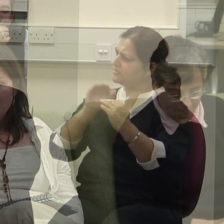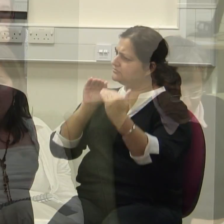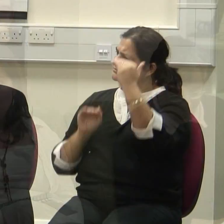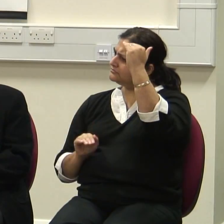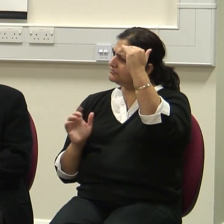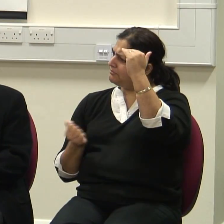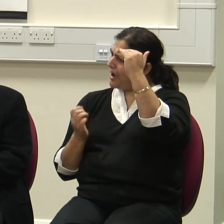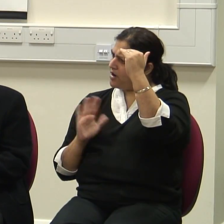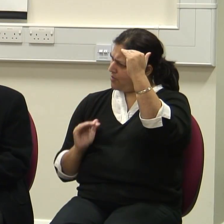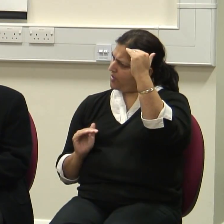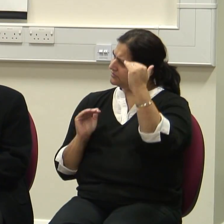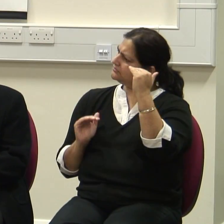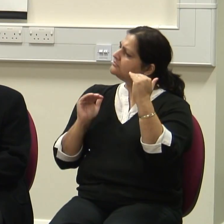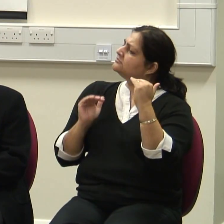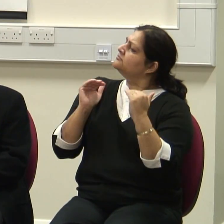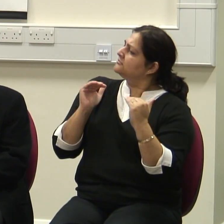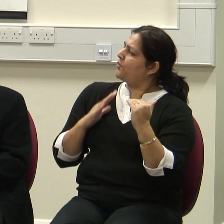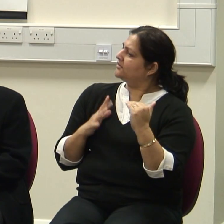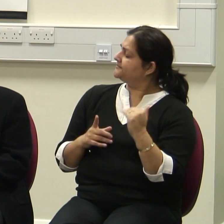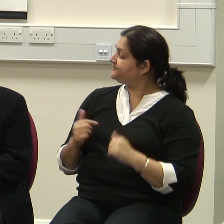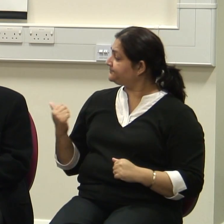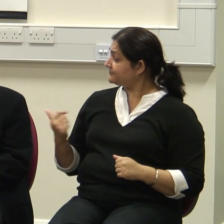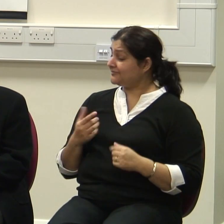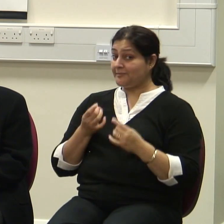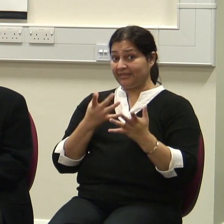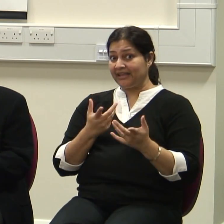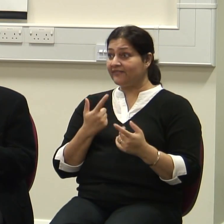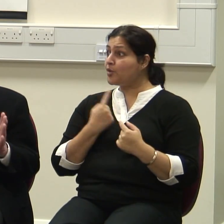But, look, let me give you a personal example: we are all in this game together because we